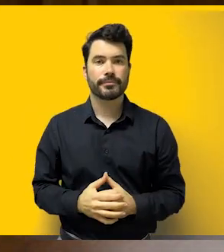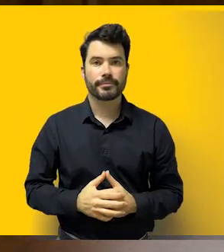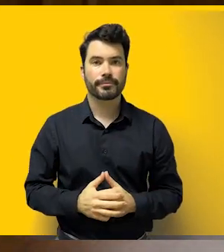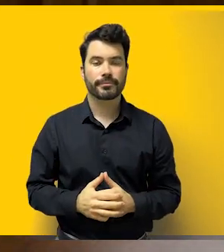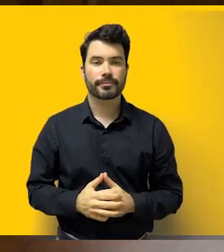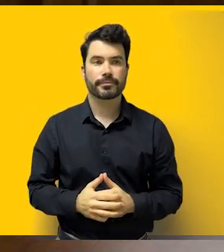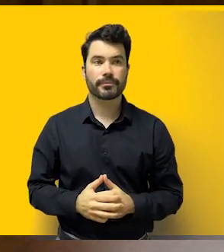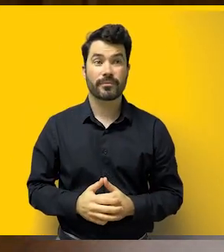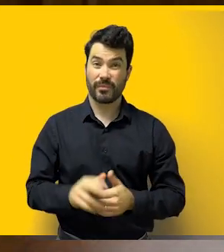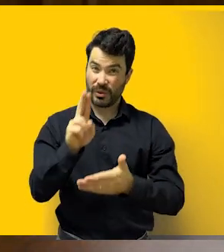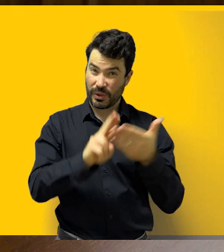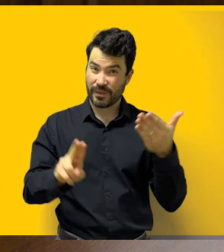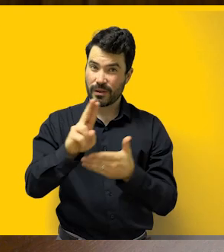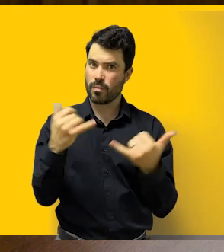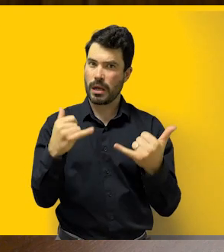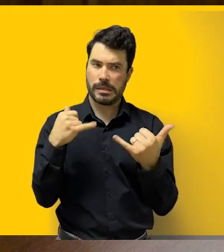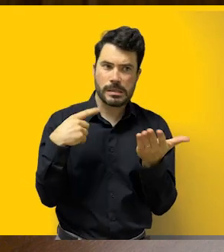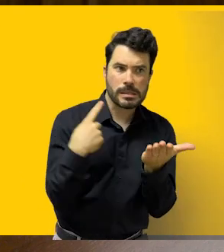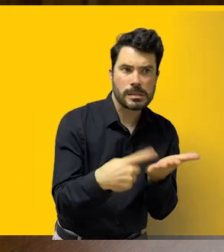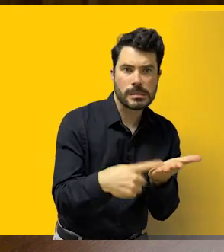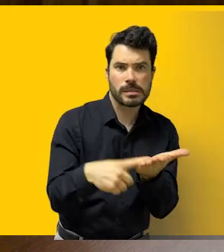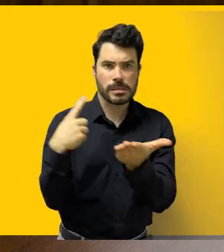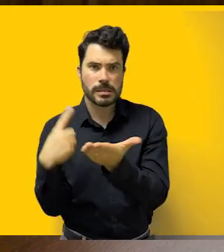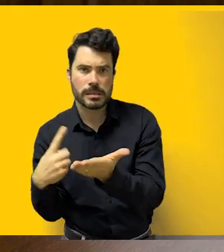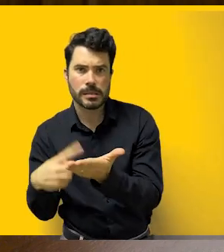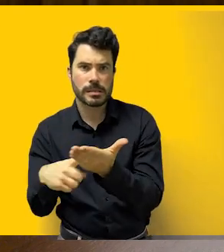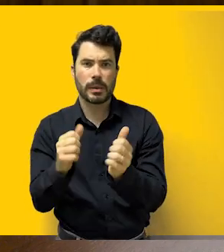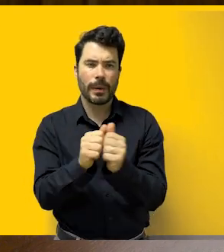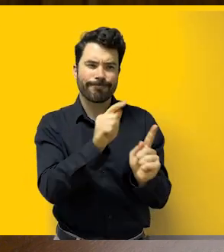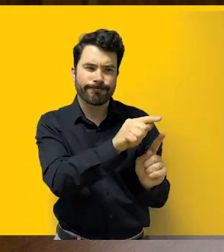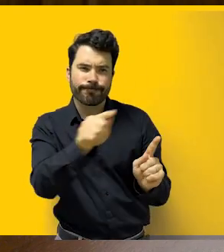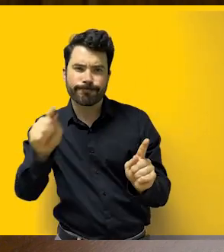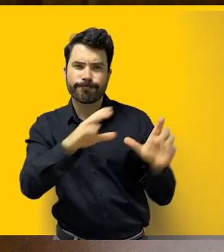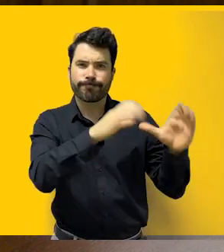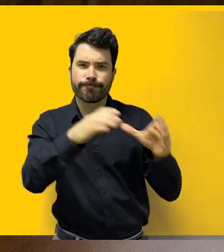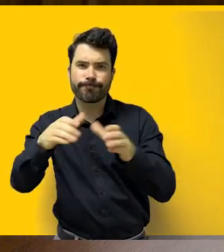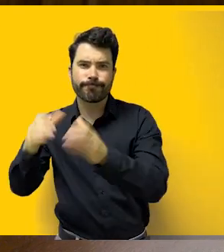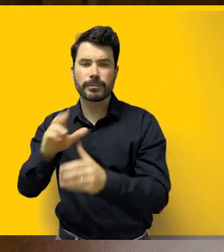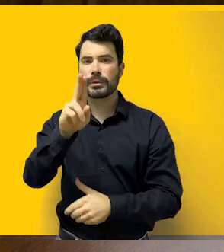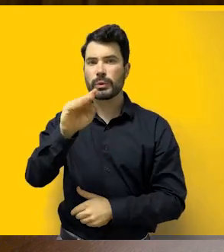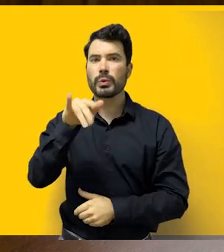The university is actively discussing vaccine requirements with each of the unions representing staff on the UM campus